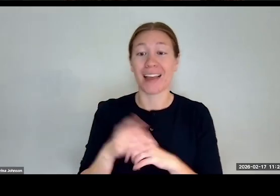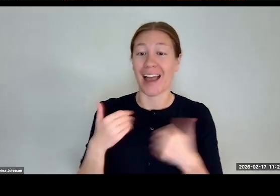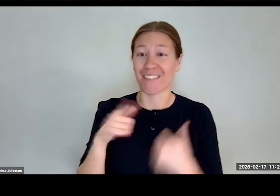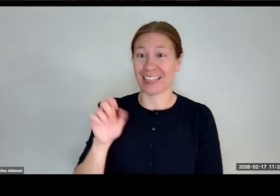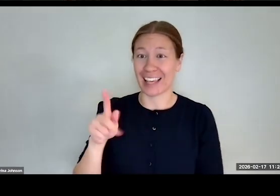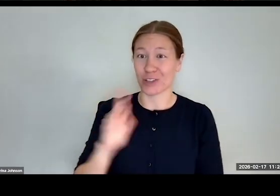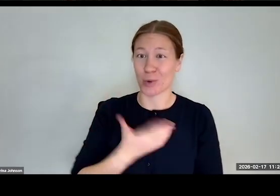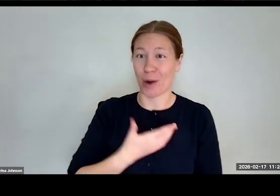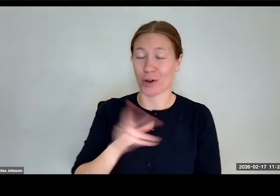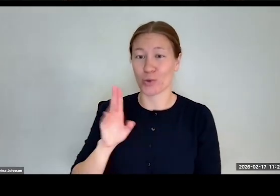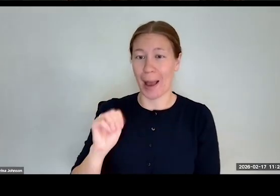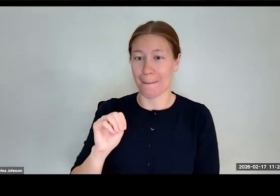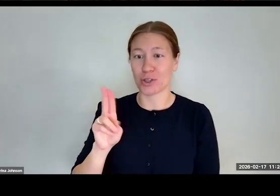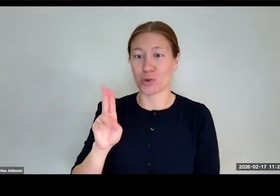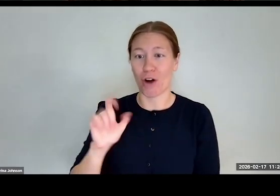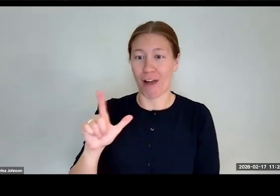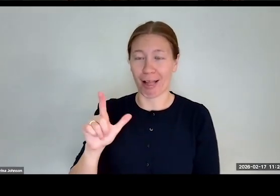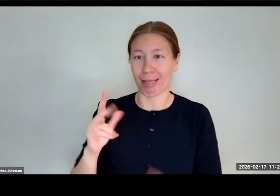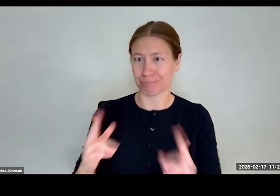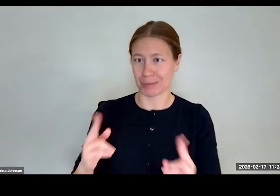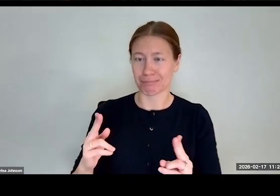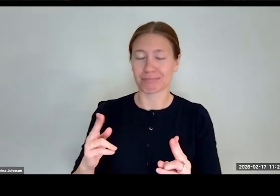and if you have a U of M account at the university, you have access to use this.